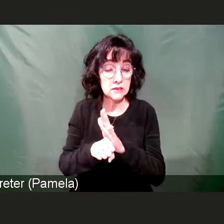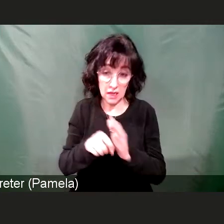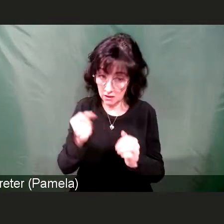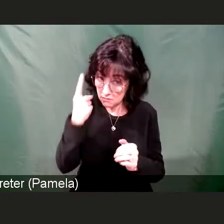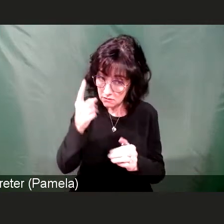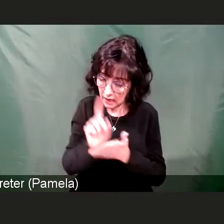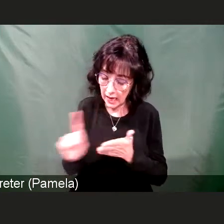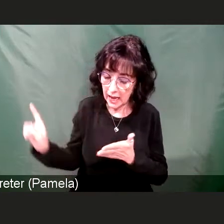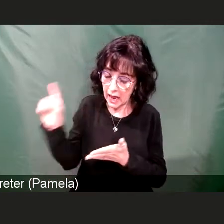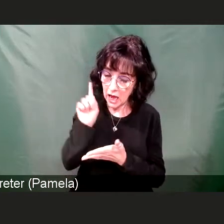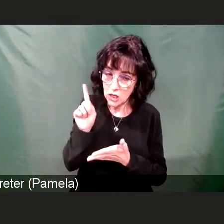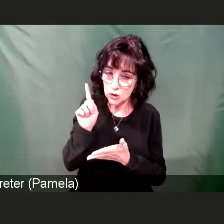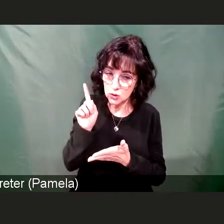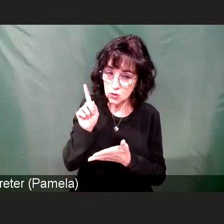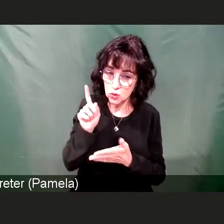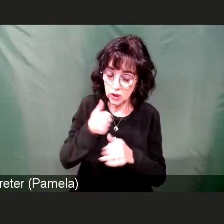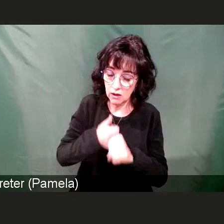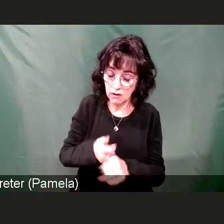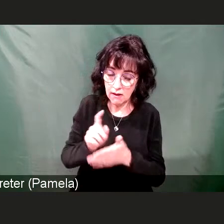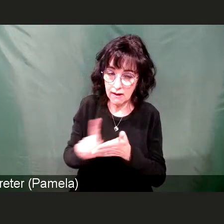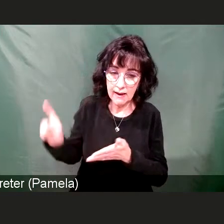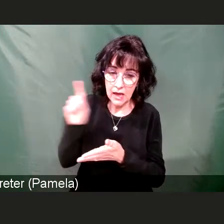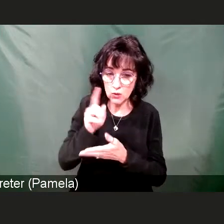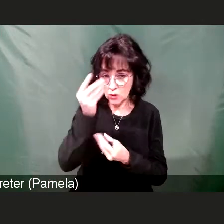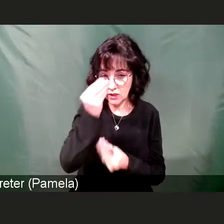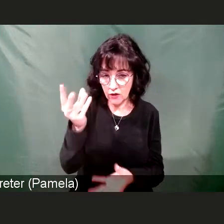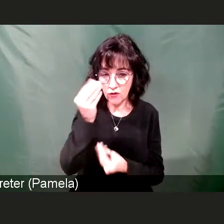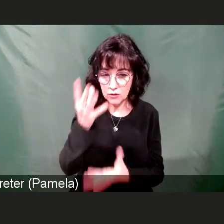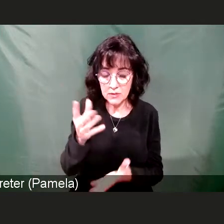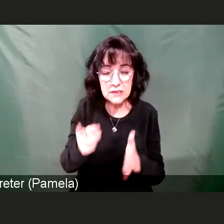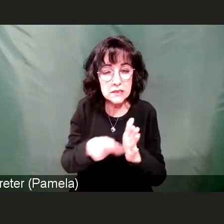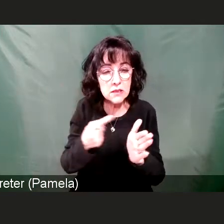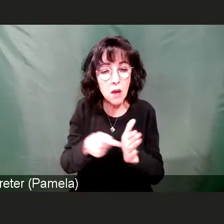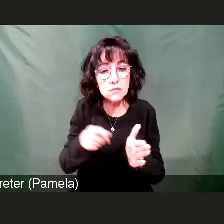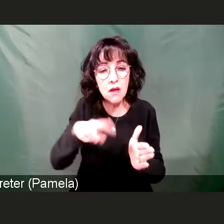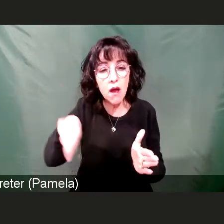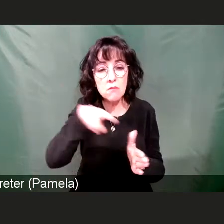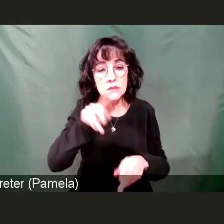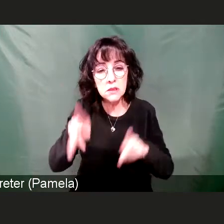So I say is that because there are times when we're all frustrated because we were not able to get